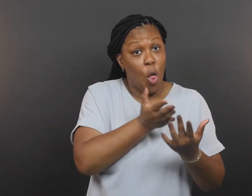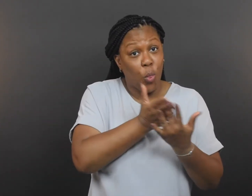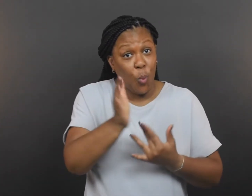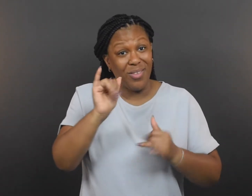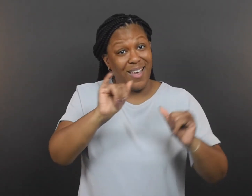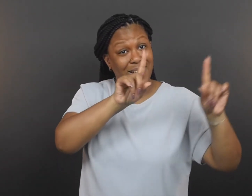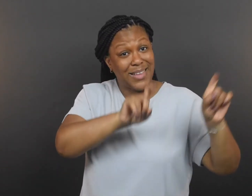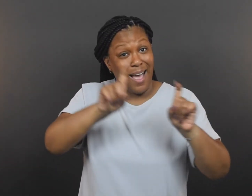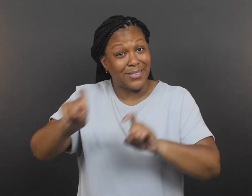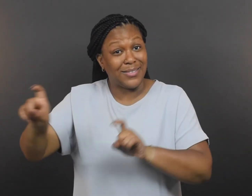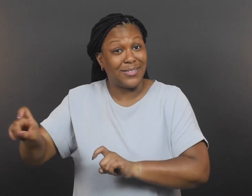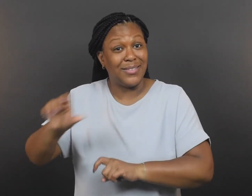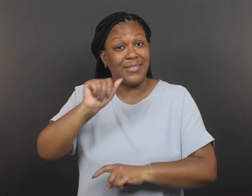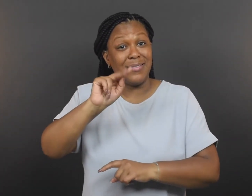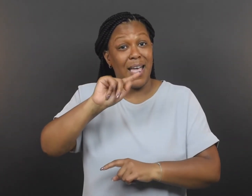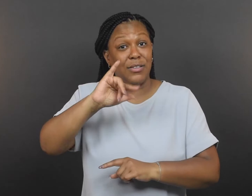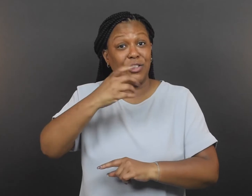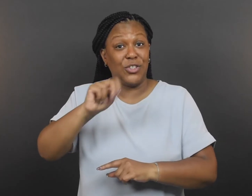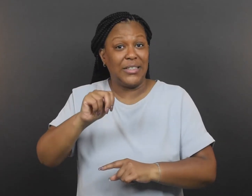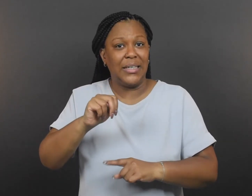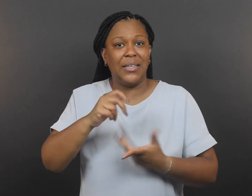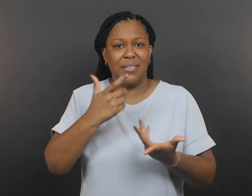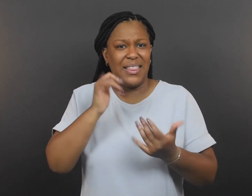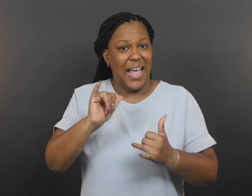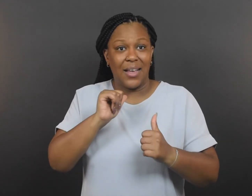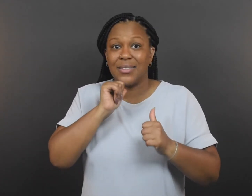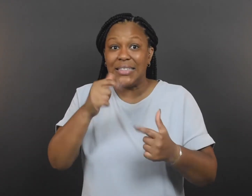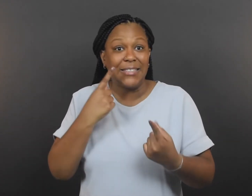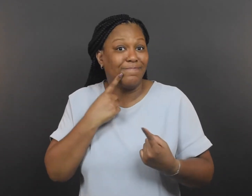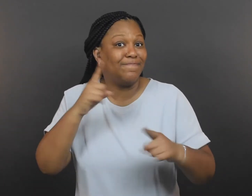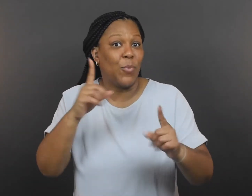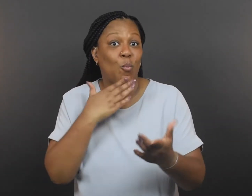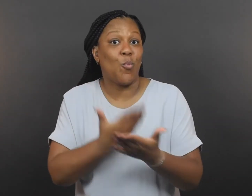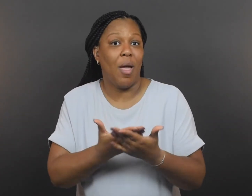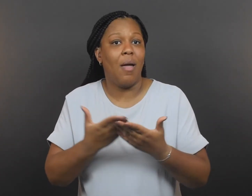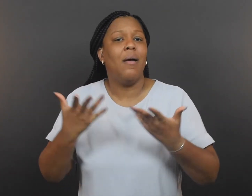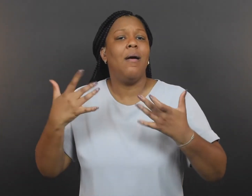Although the antigen test didn’t perform as well as health officials had hoped,